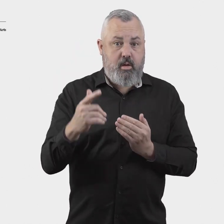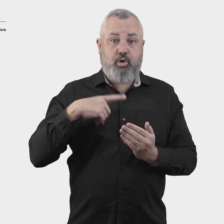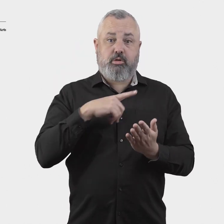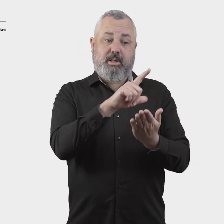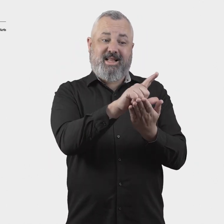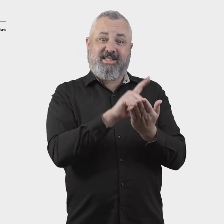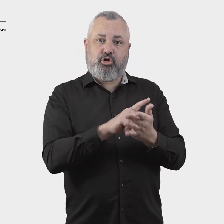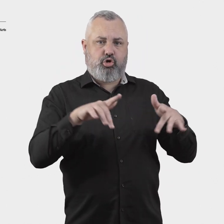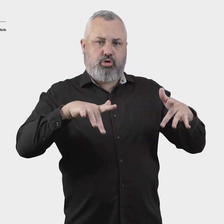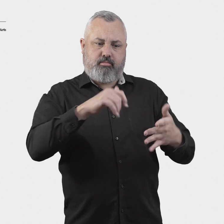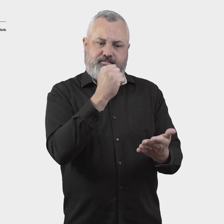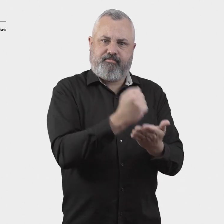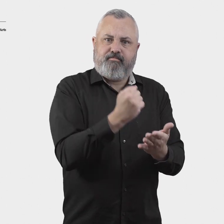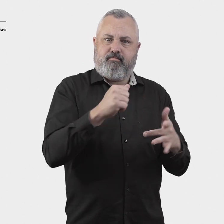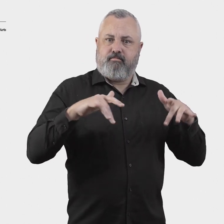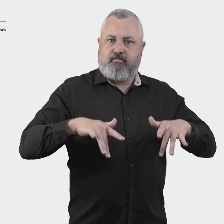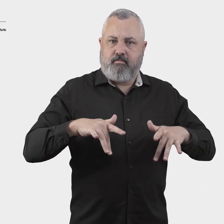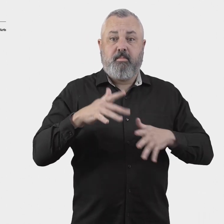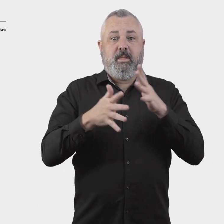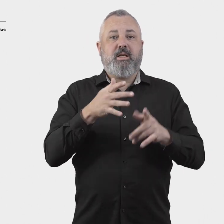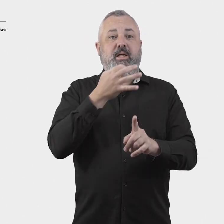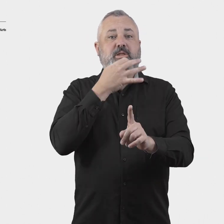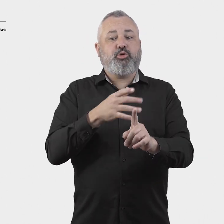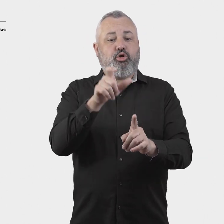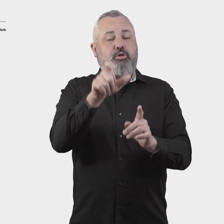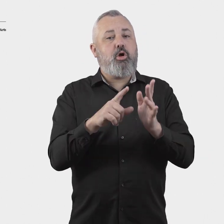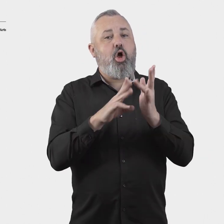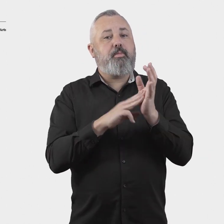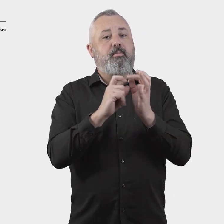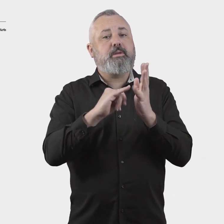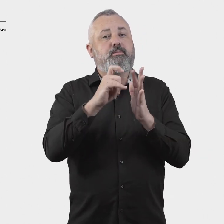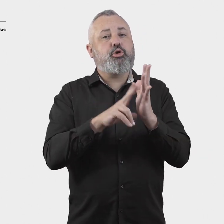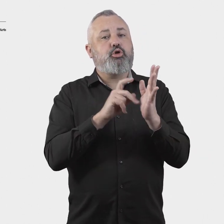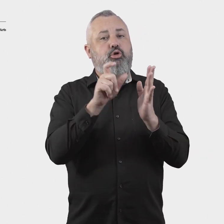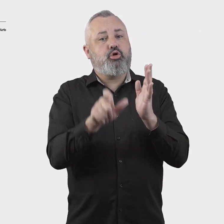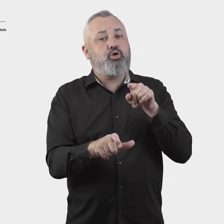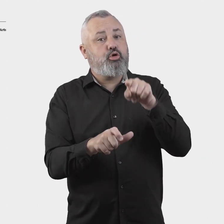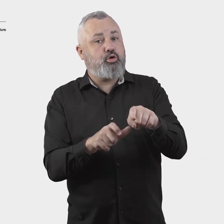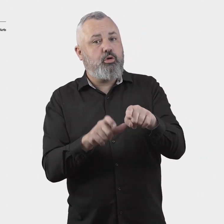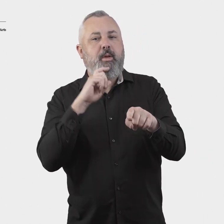Because it will not be established by legislation, the interim ombudsperson